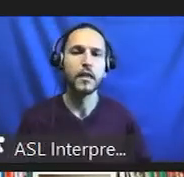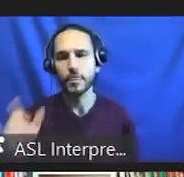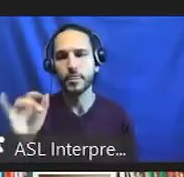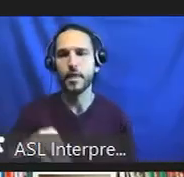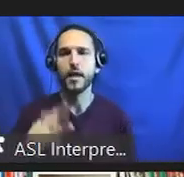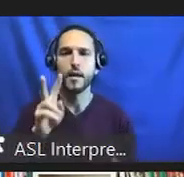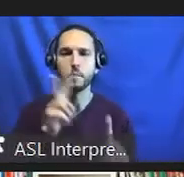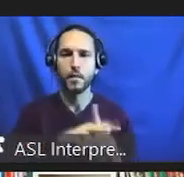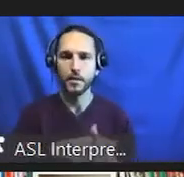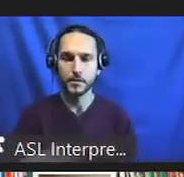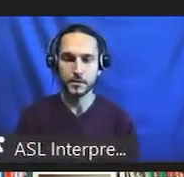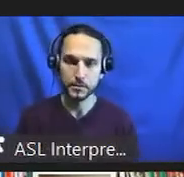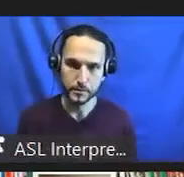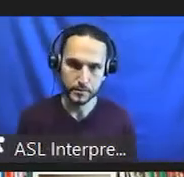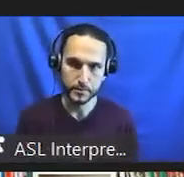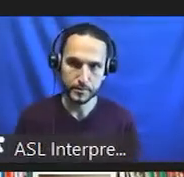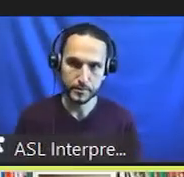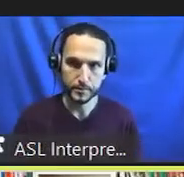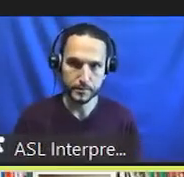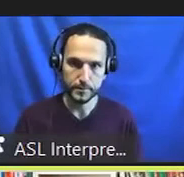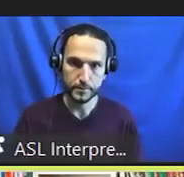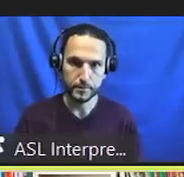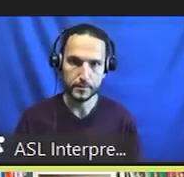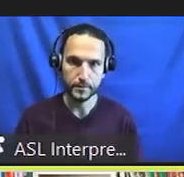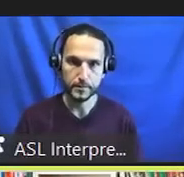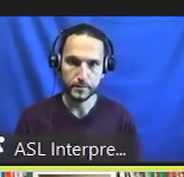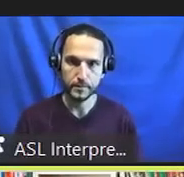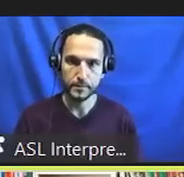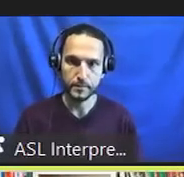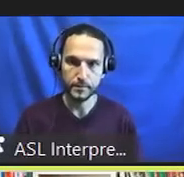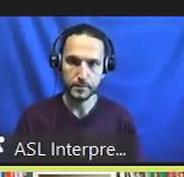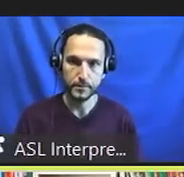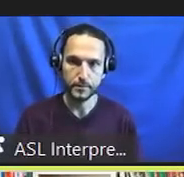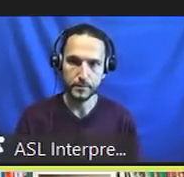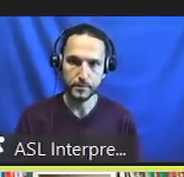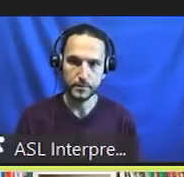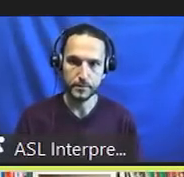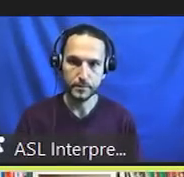to be difficult to answer.